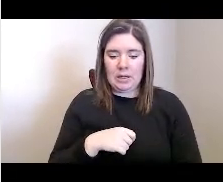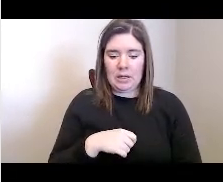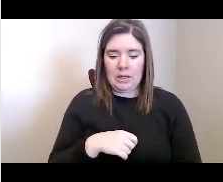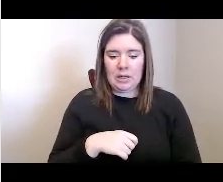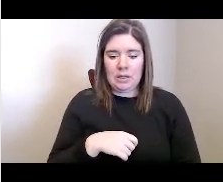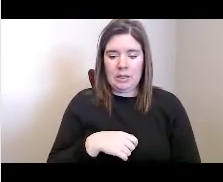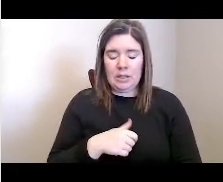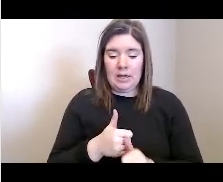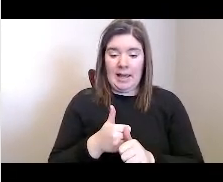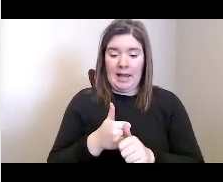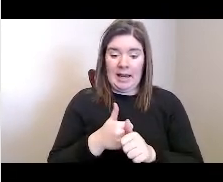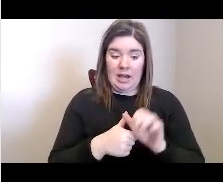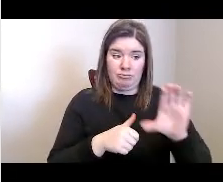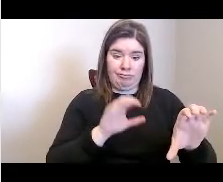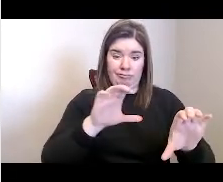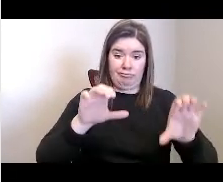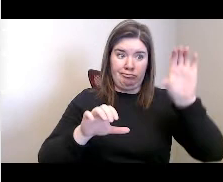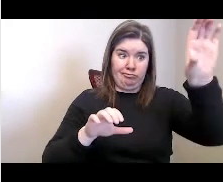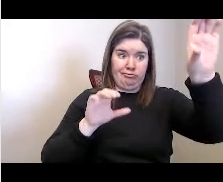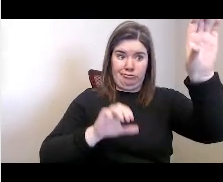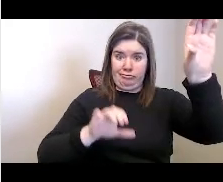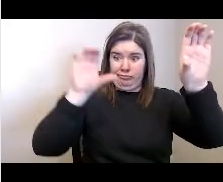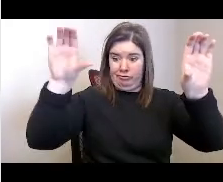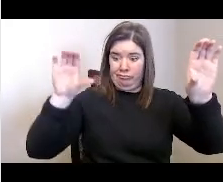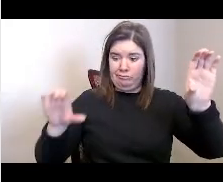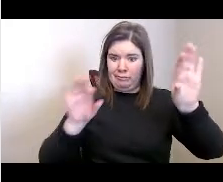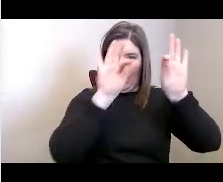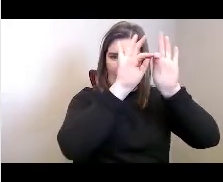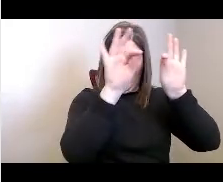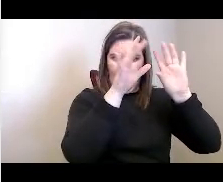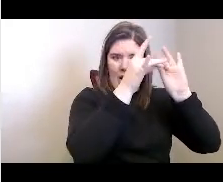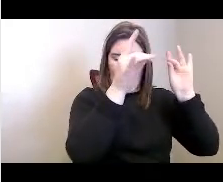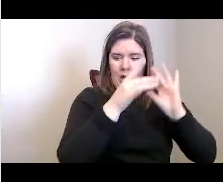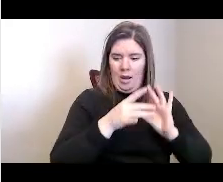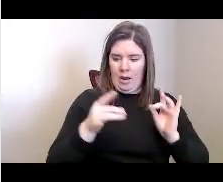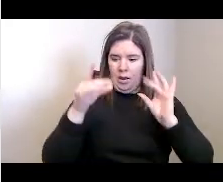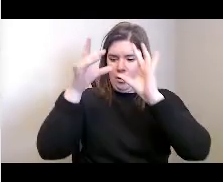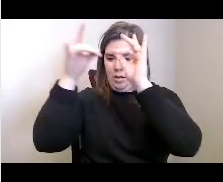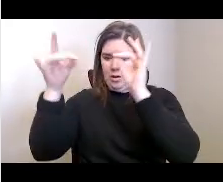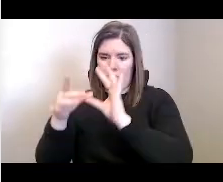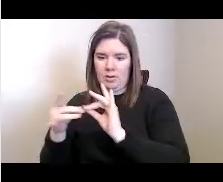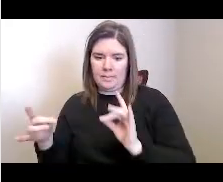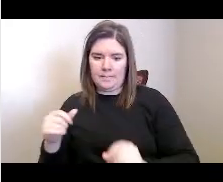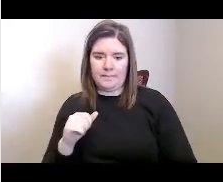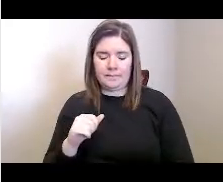we've got the actual title of that principle. So perceivable, for example, on the first one.